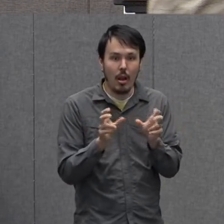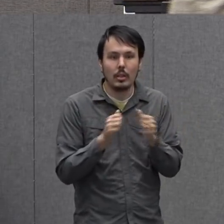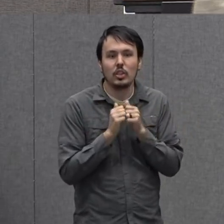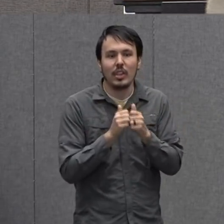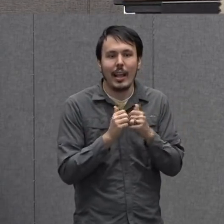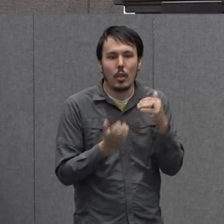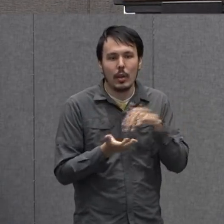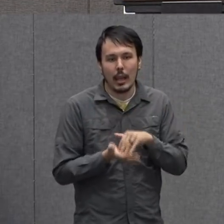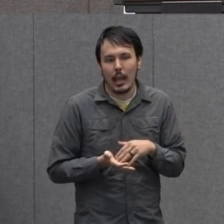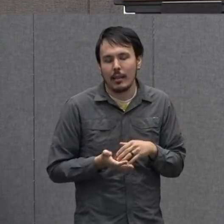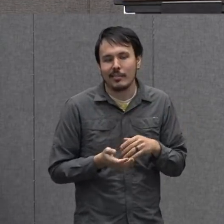All right.